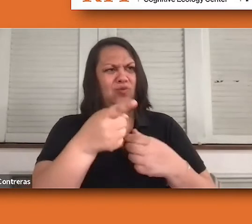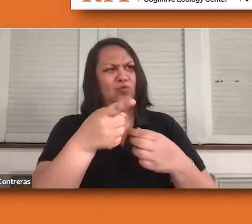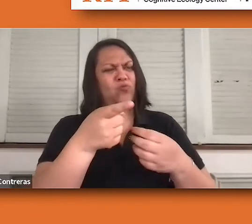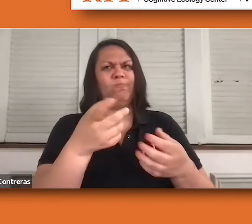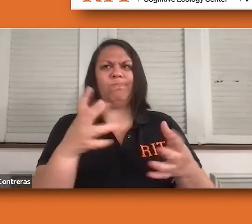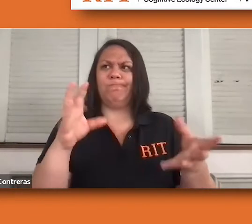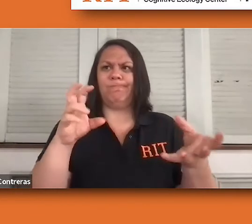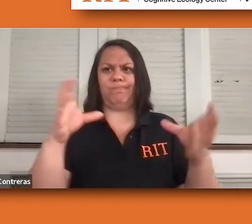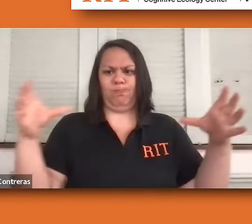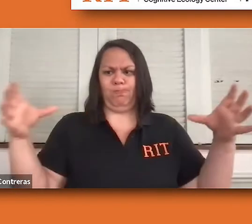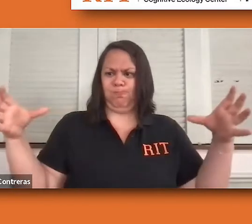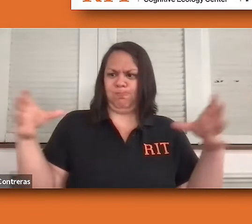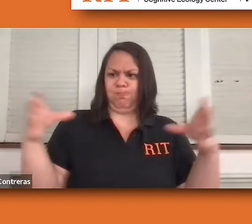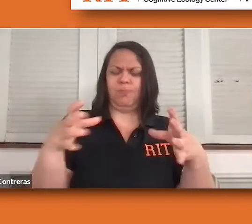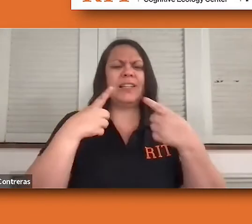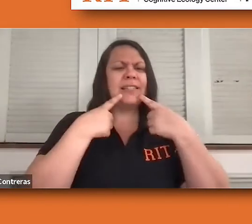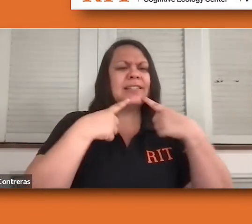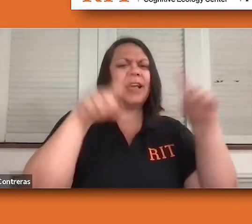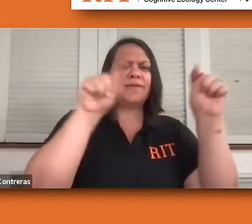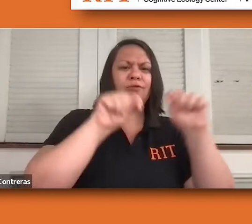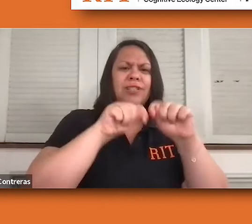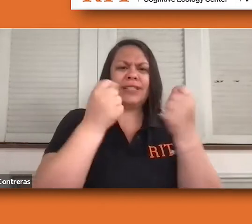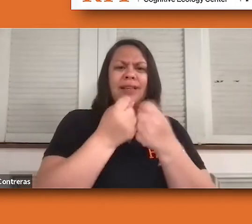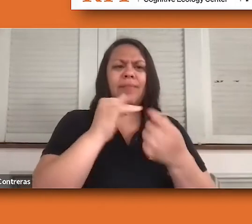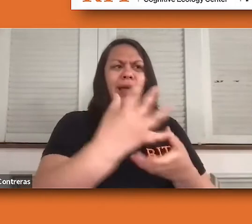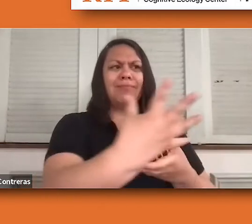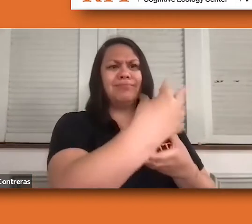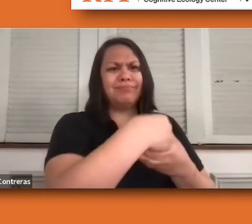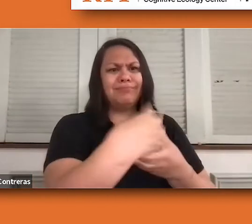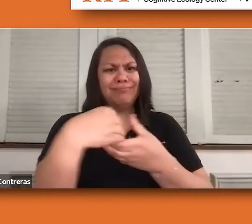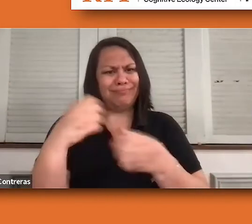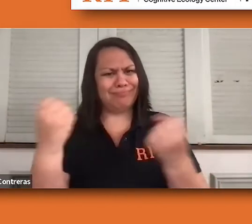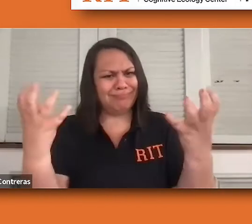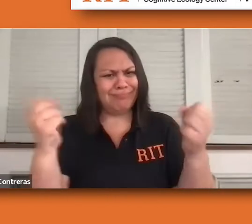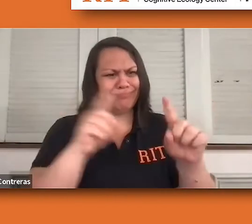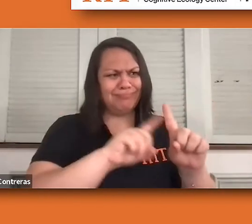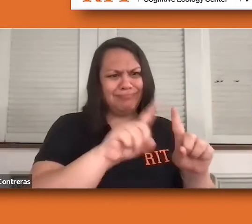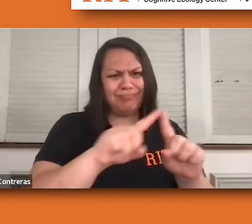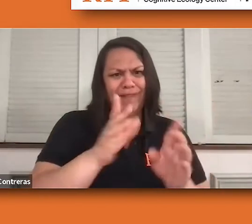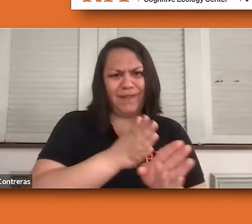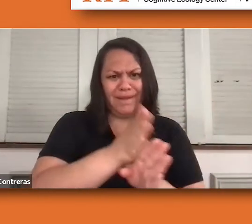interdisciplinary teams. What is your approach to putting together successful teams,